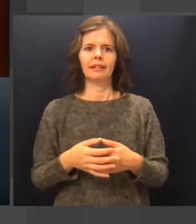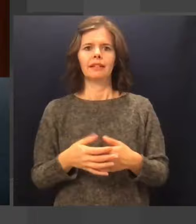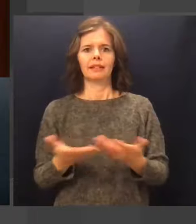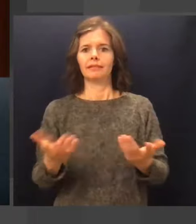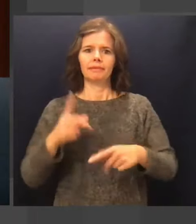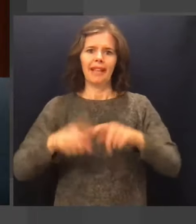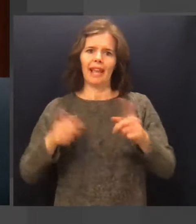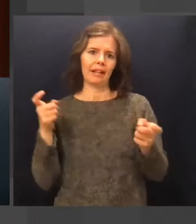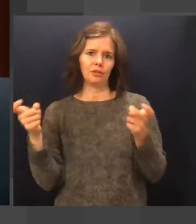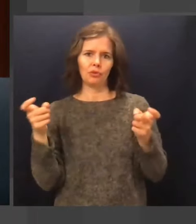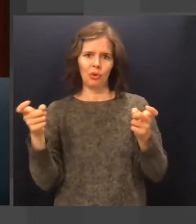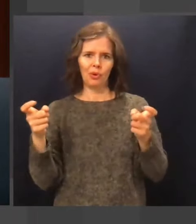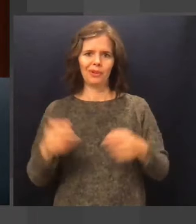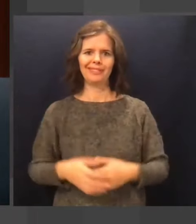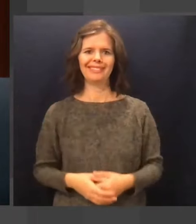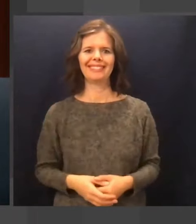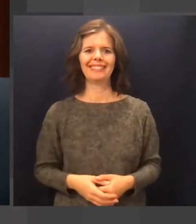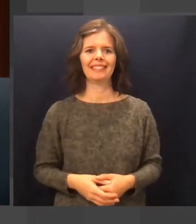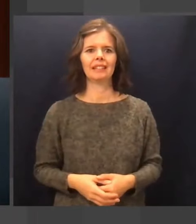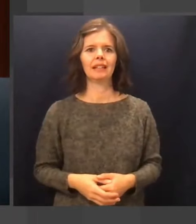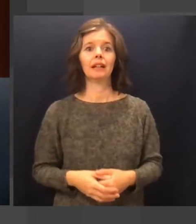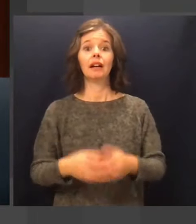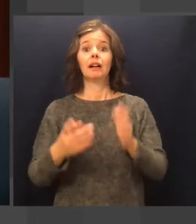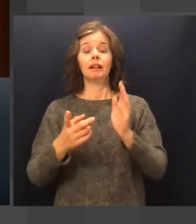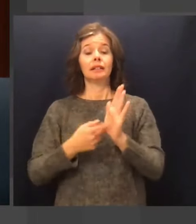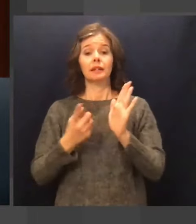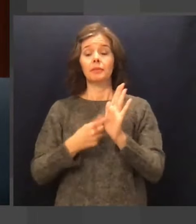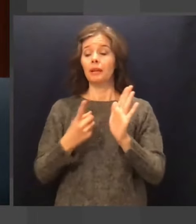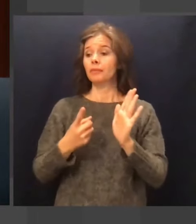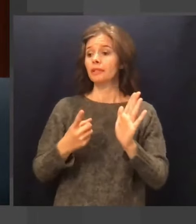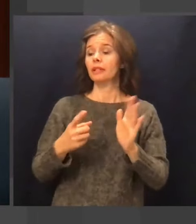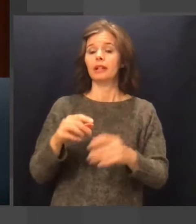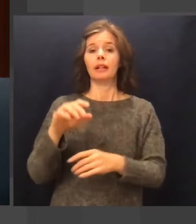FALL OUTSIDE THIS PRINCIPLE.